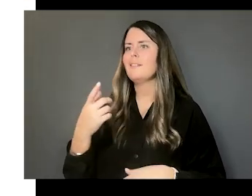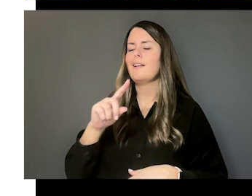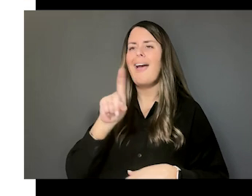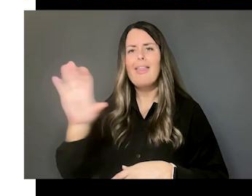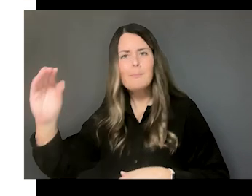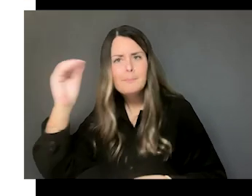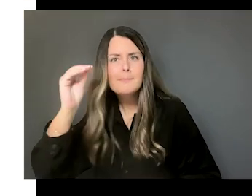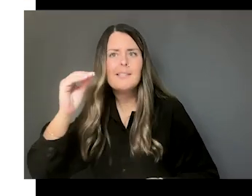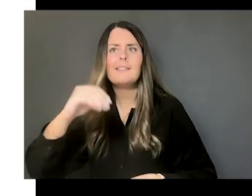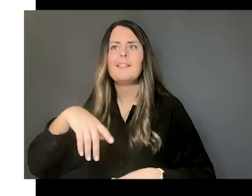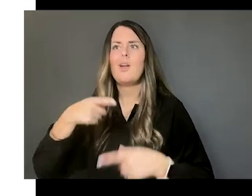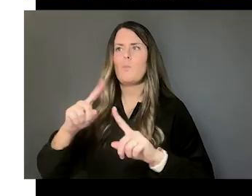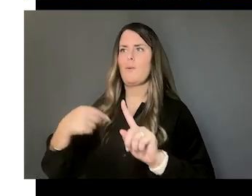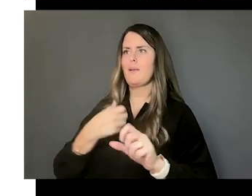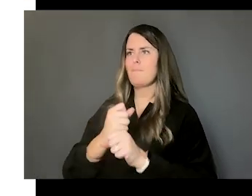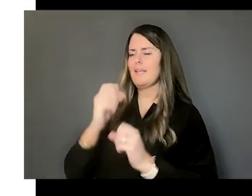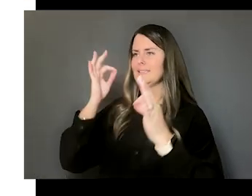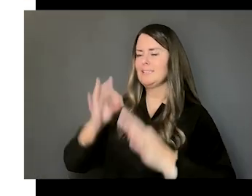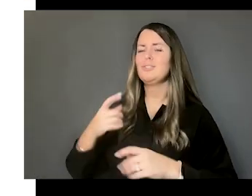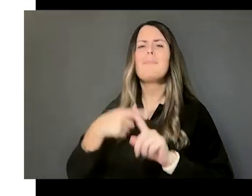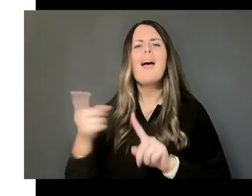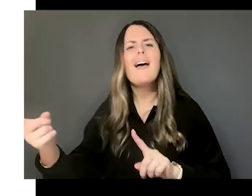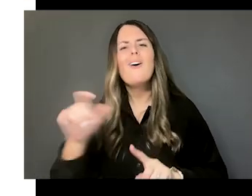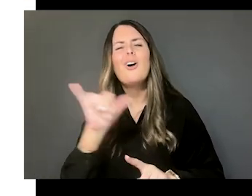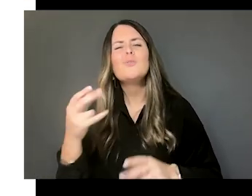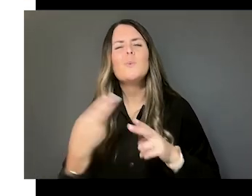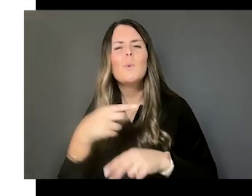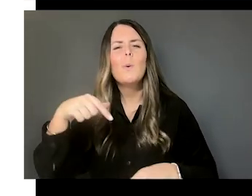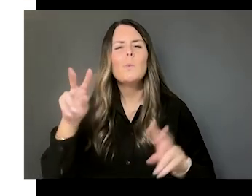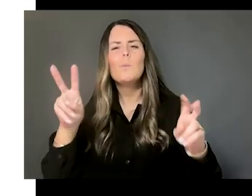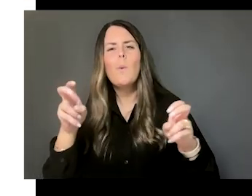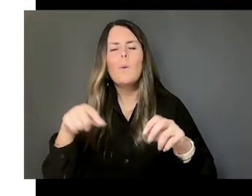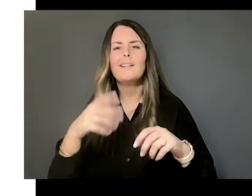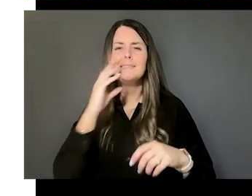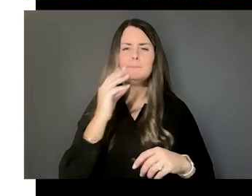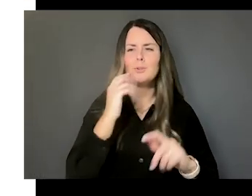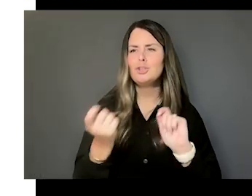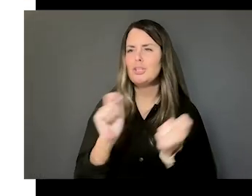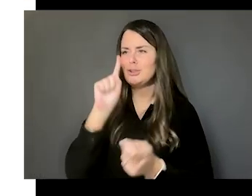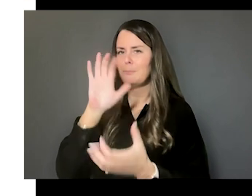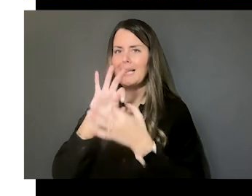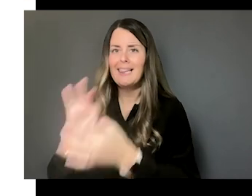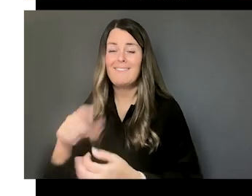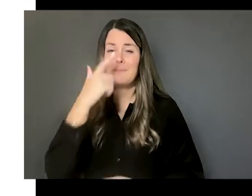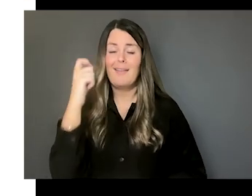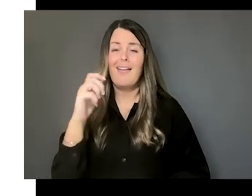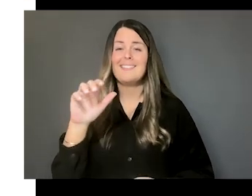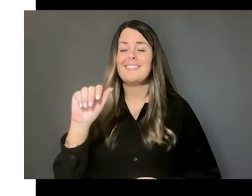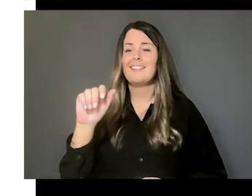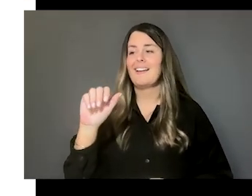And I loved, the quote about, “Experience changes belief,” because Elena Aguilar writes a lot about that too